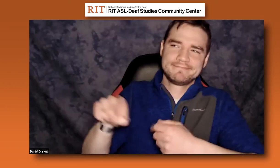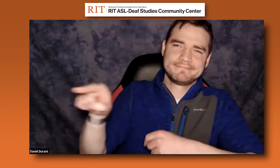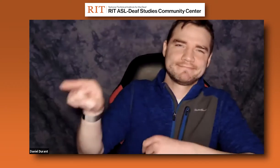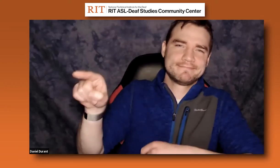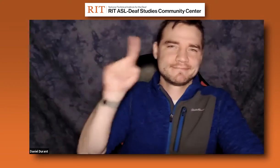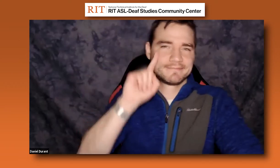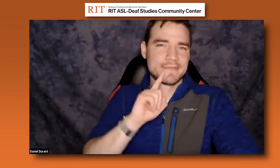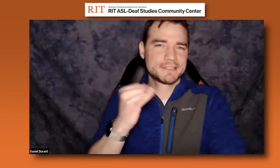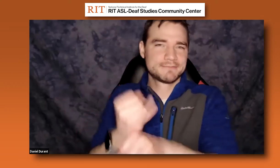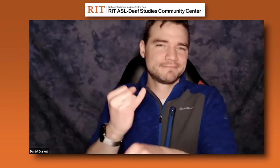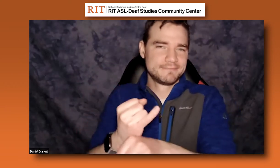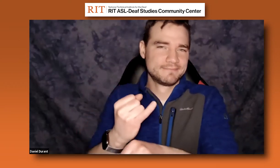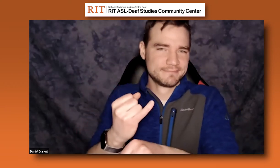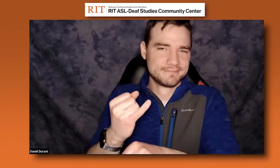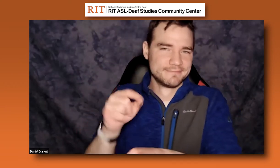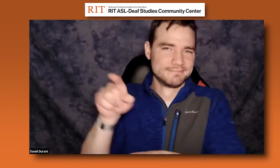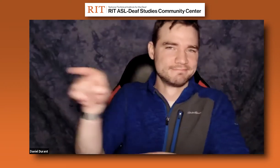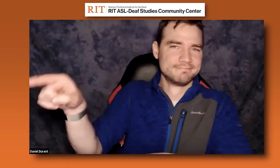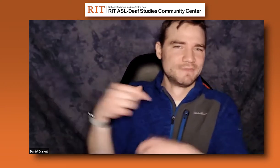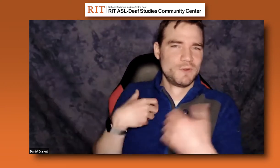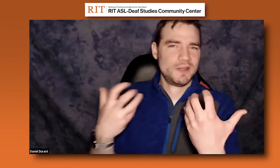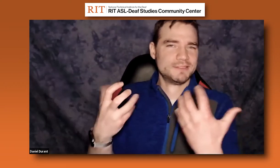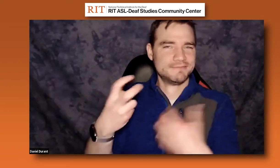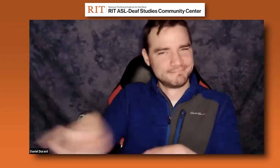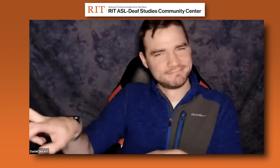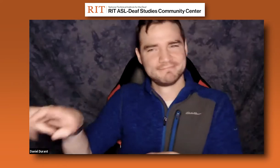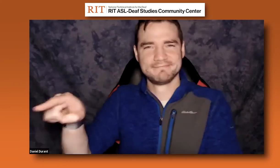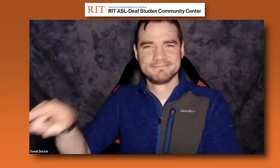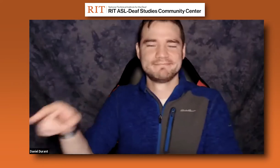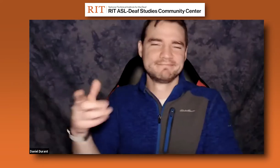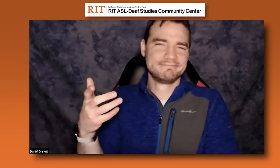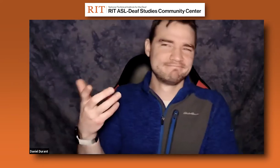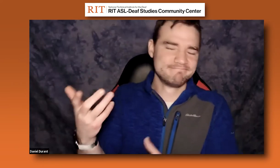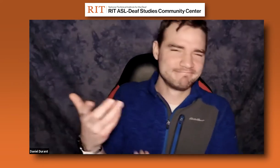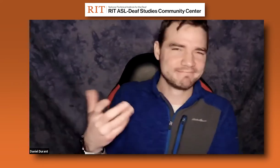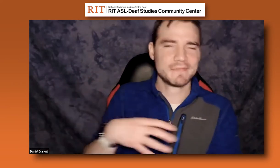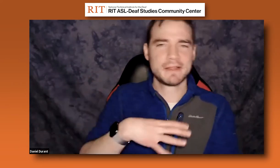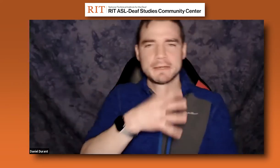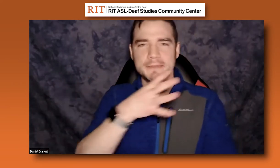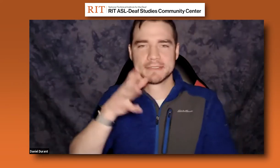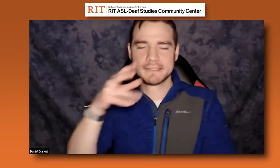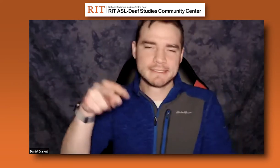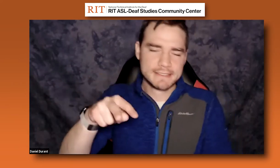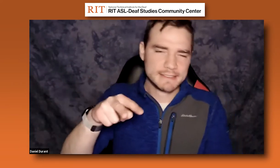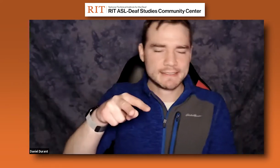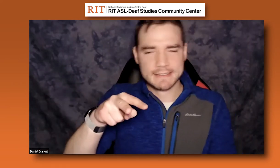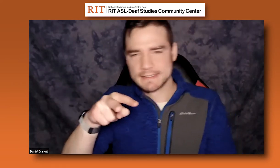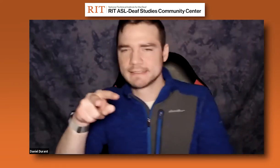I said, "I want to go to the Deaf school. I really want to transfer to that school."